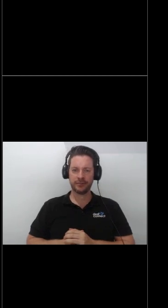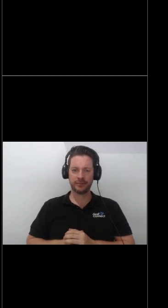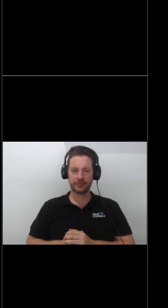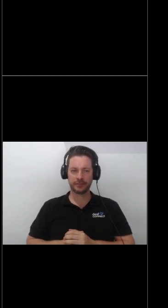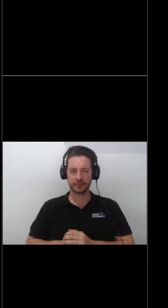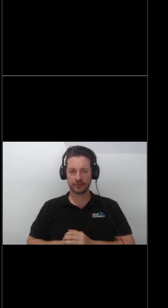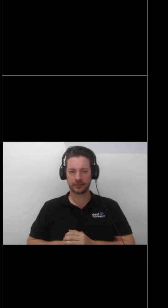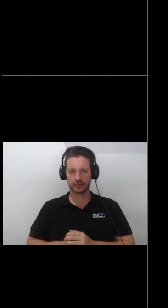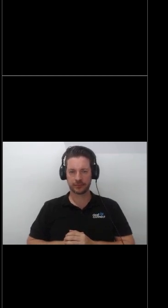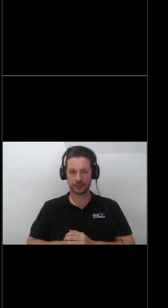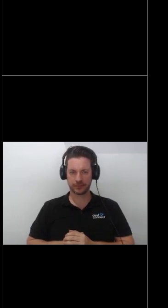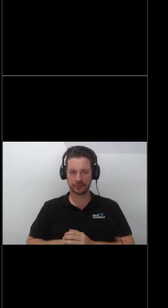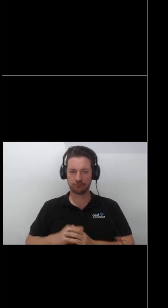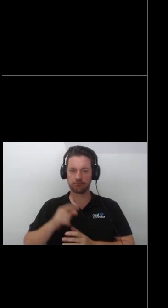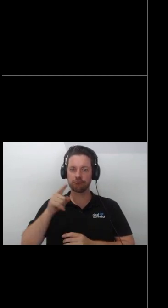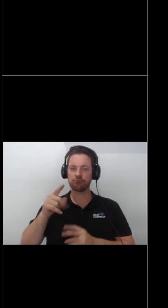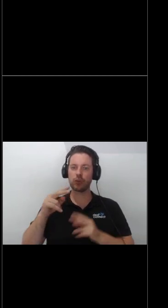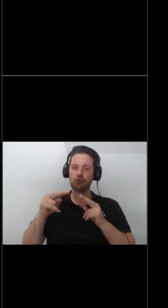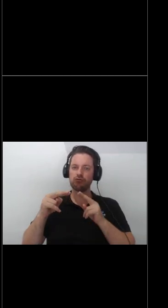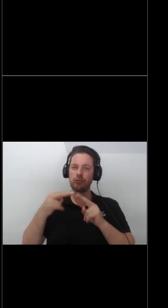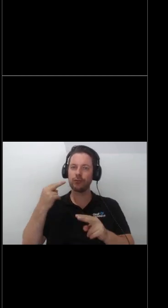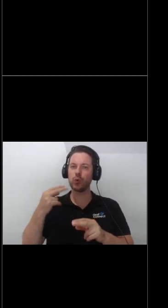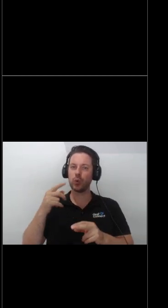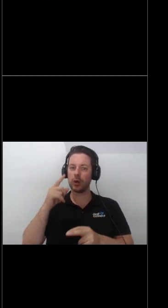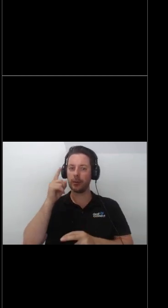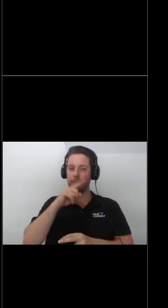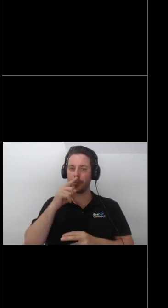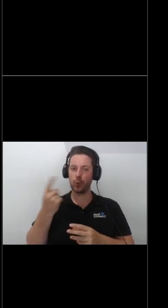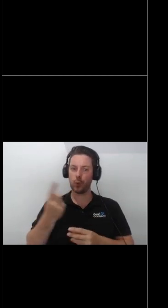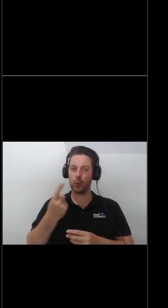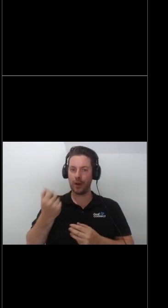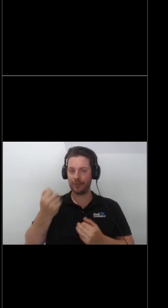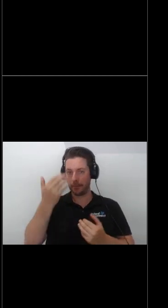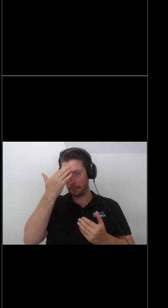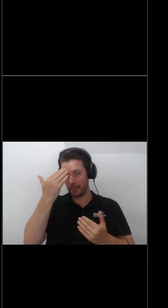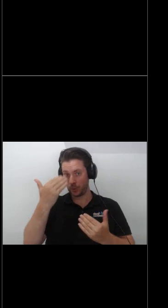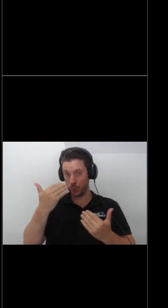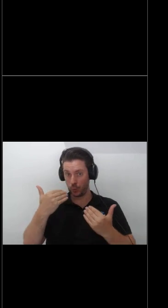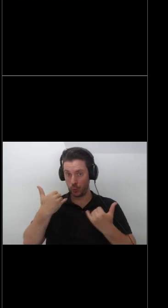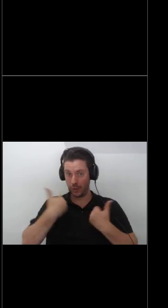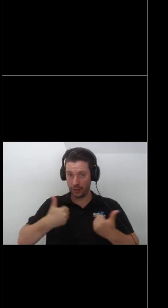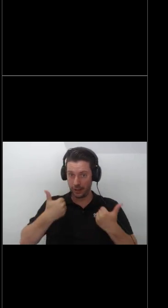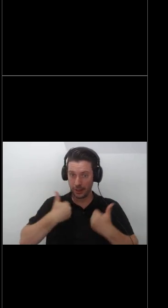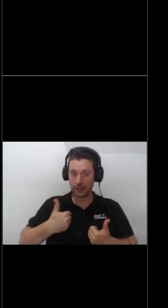with mental illnesses and or intellectual disabilities, cognitive impairments.